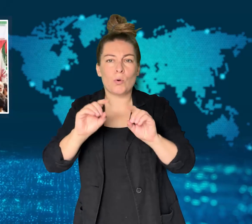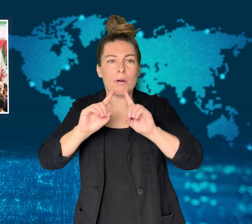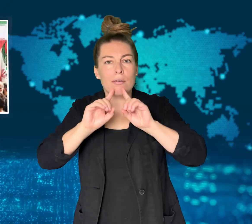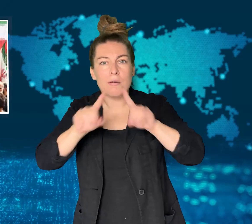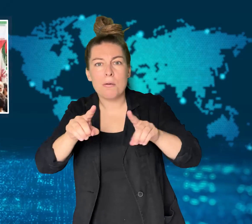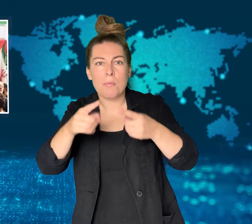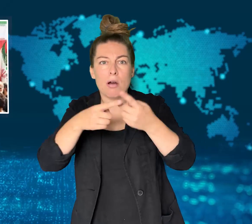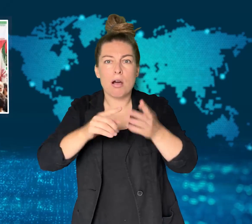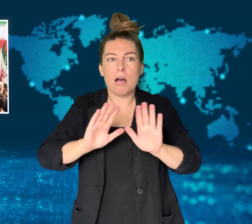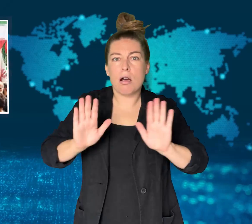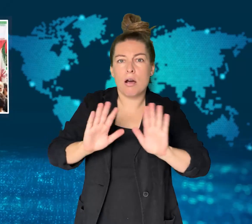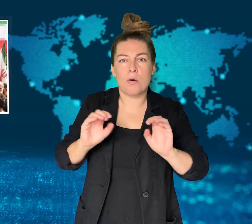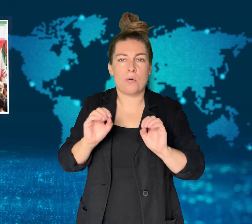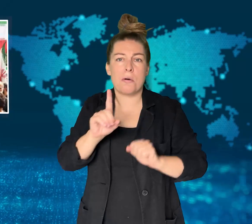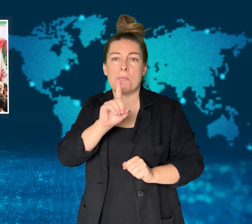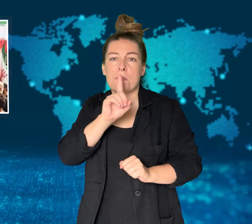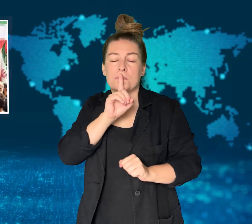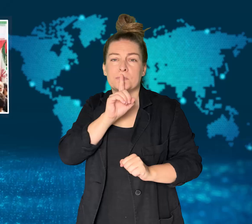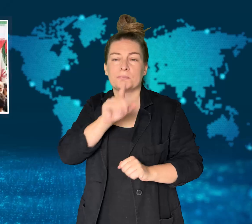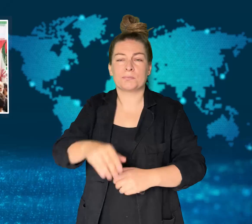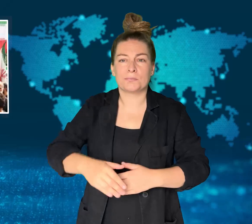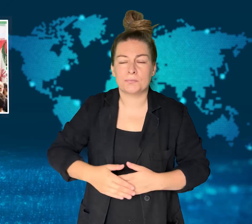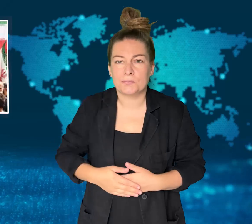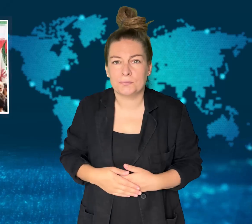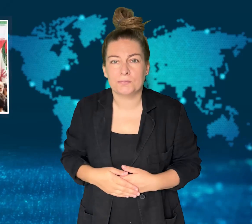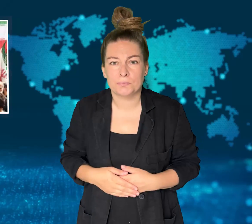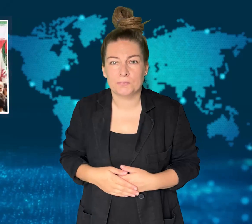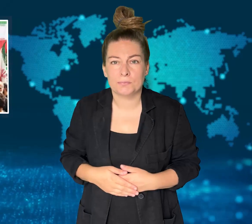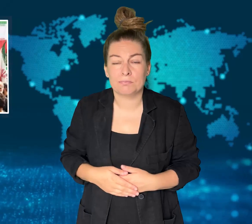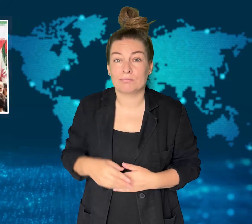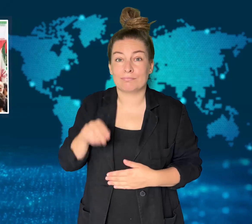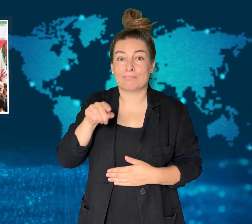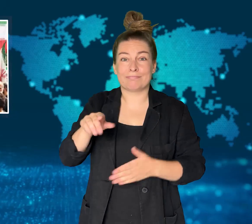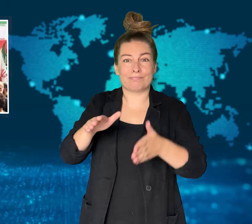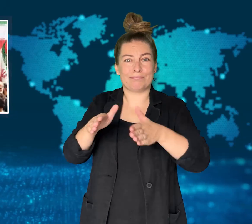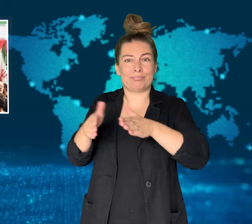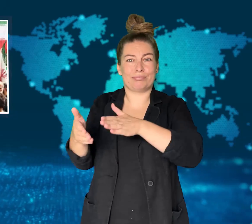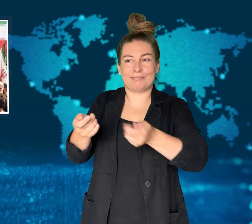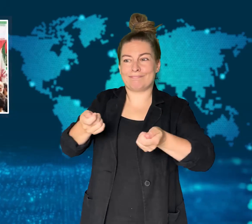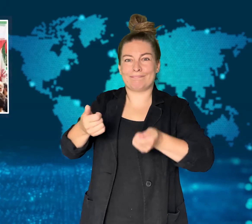fight Israel.